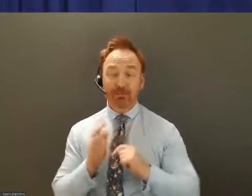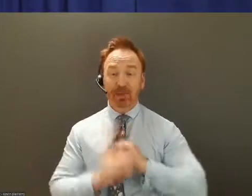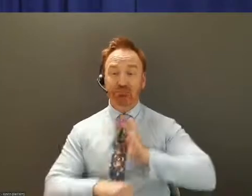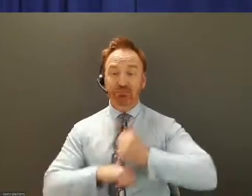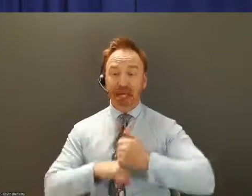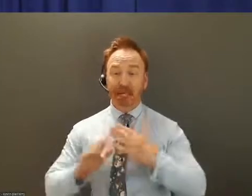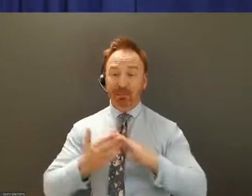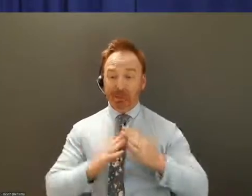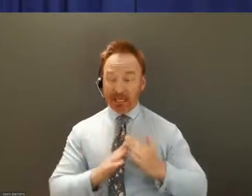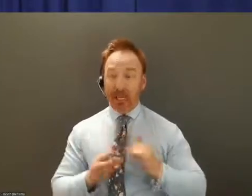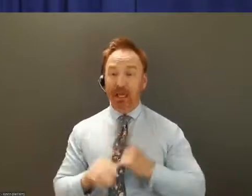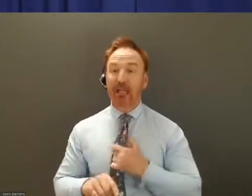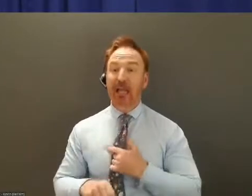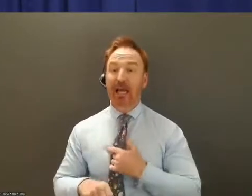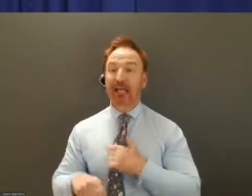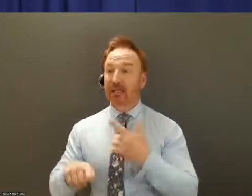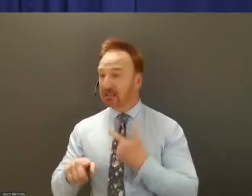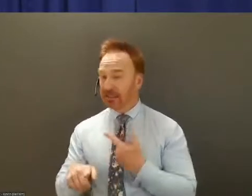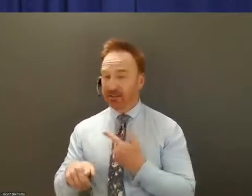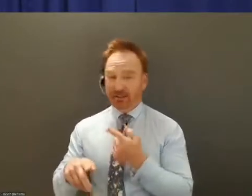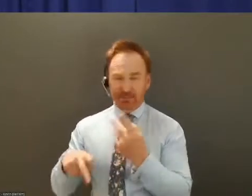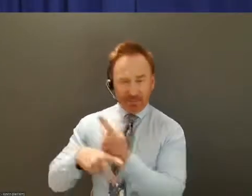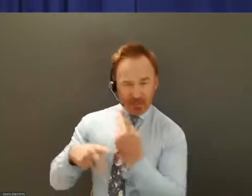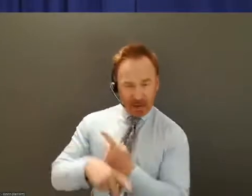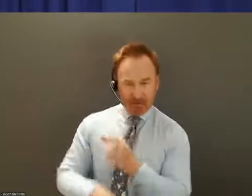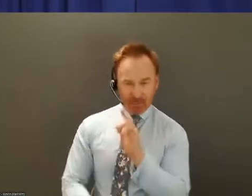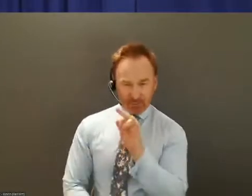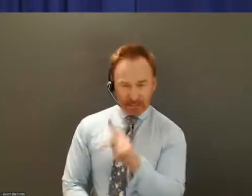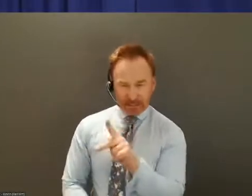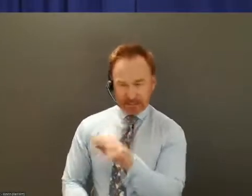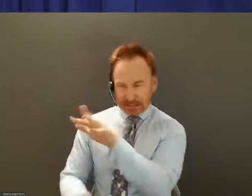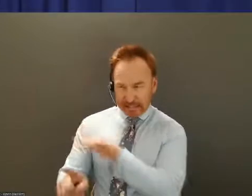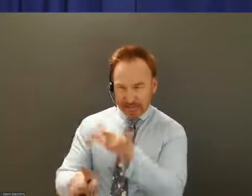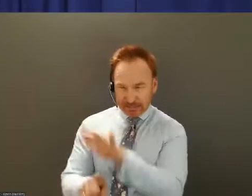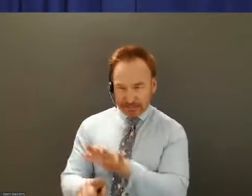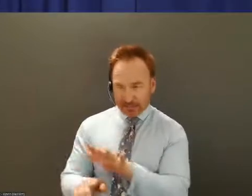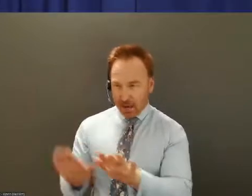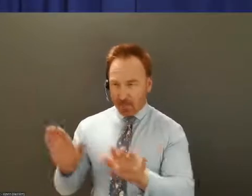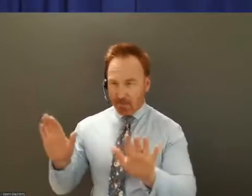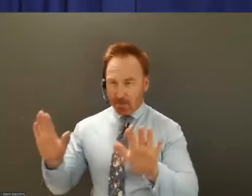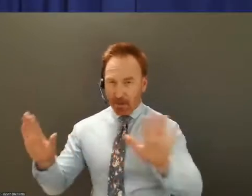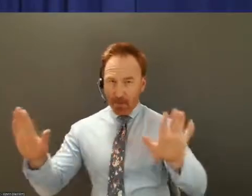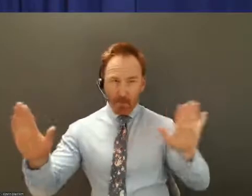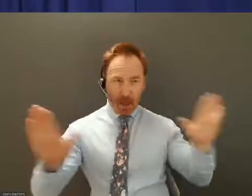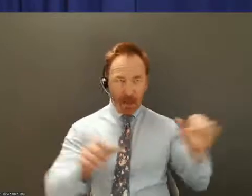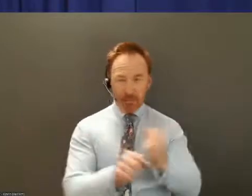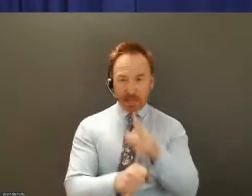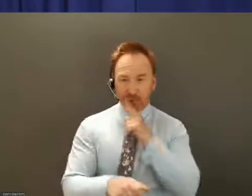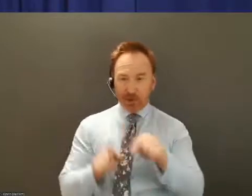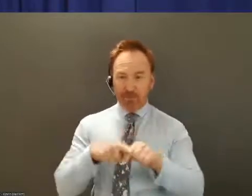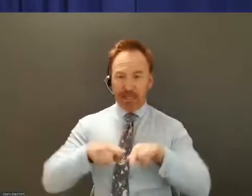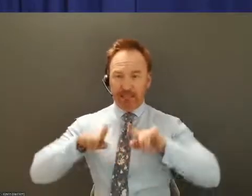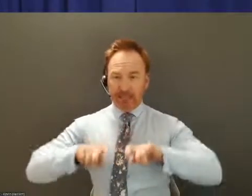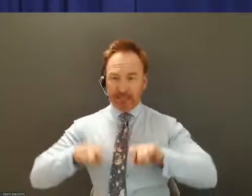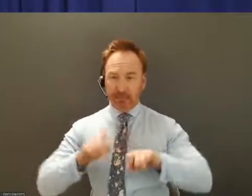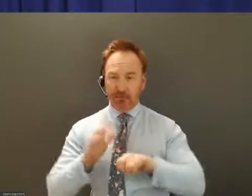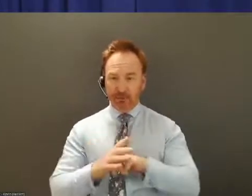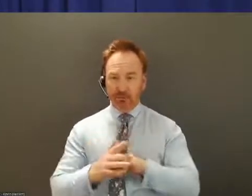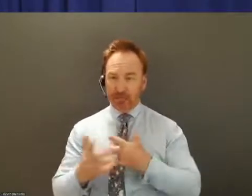name and you will have 2 questions. Hello everyone and thank you for joining us on the territory